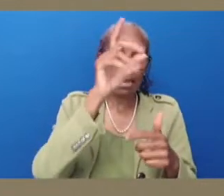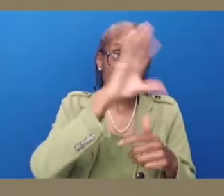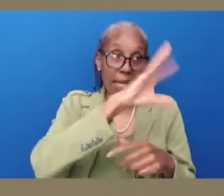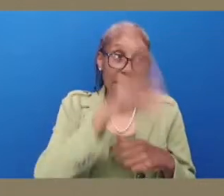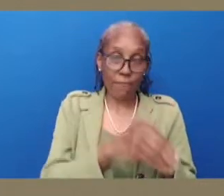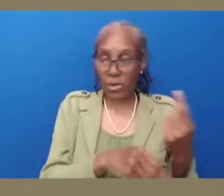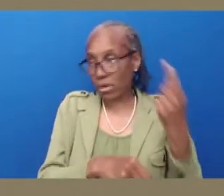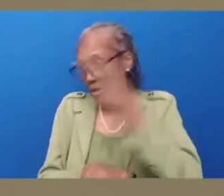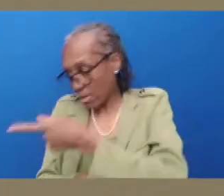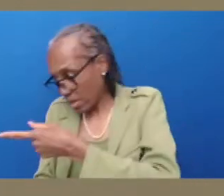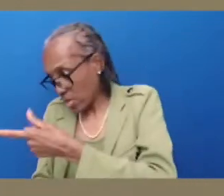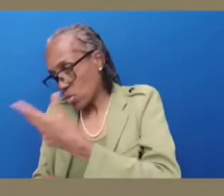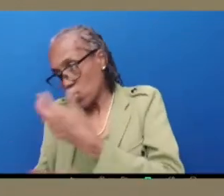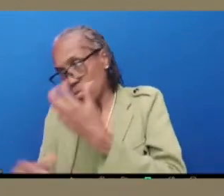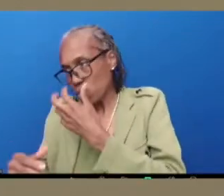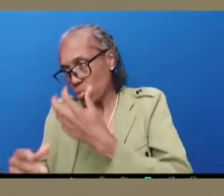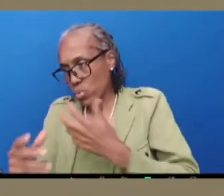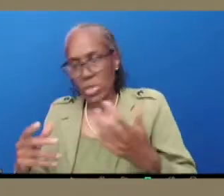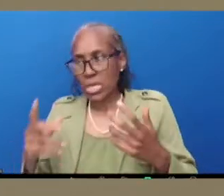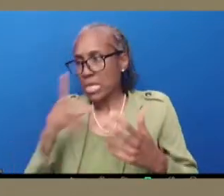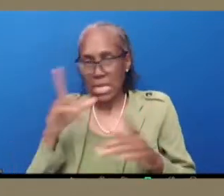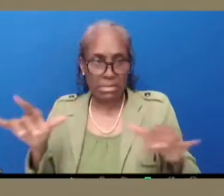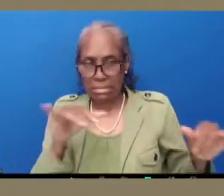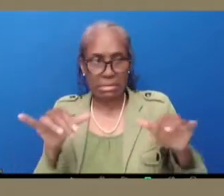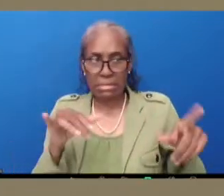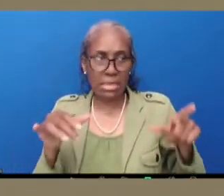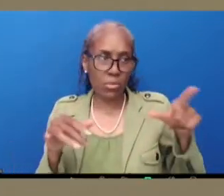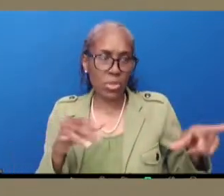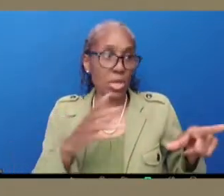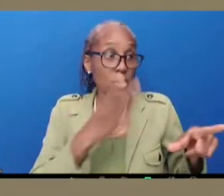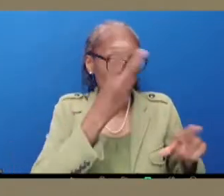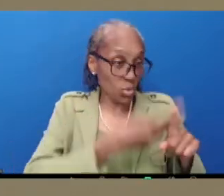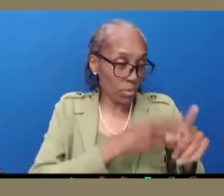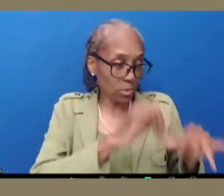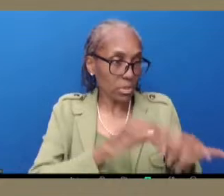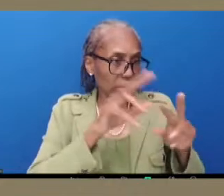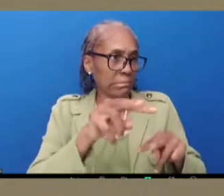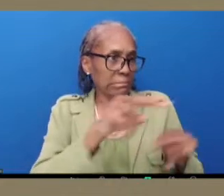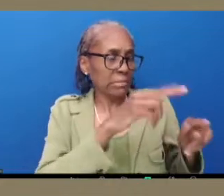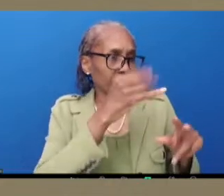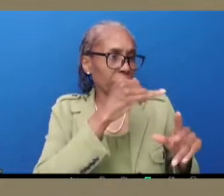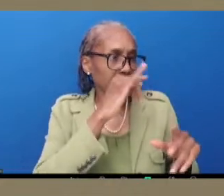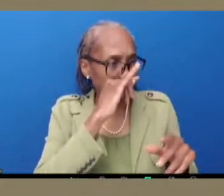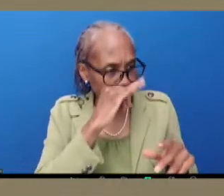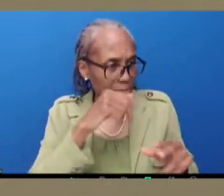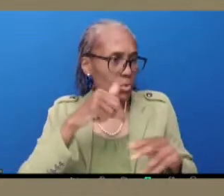LIKE I SAW IT IN AFRICA.